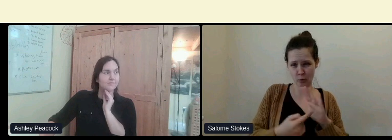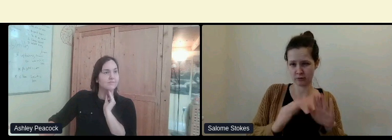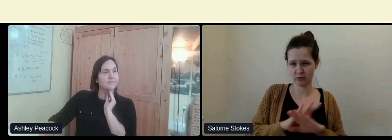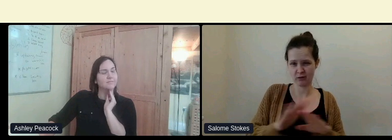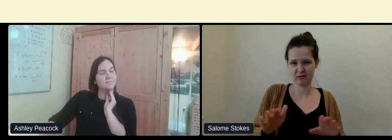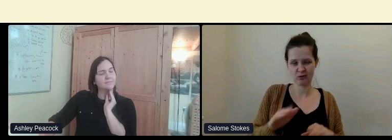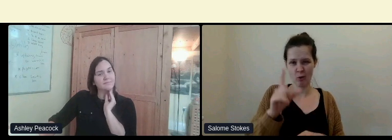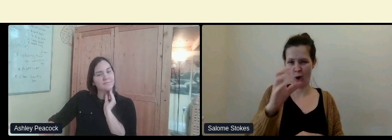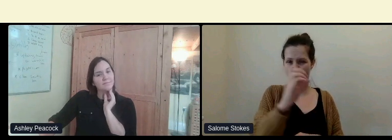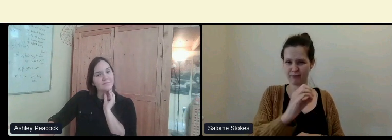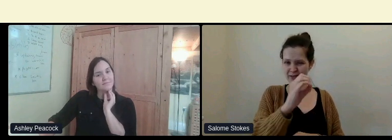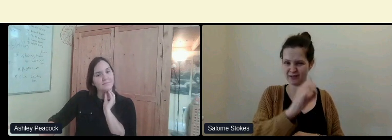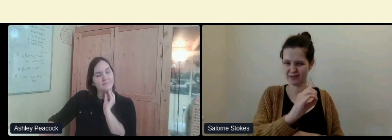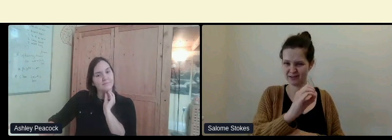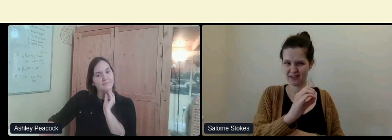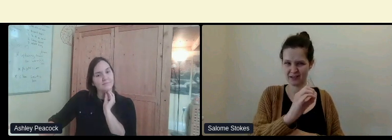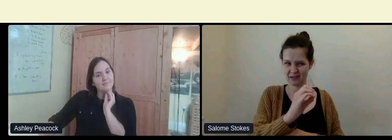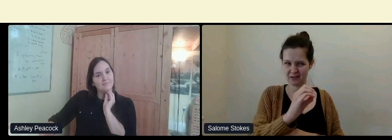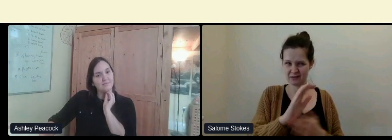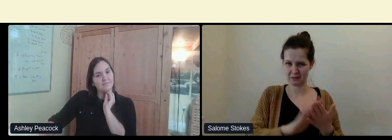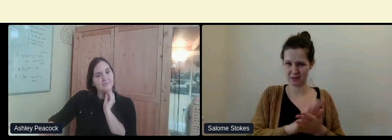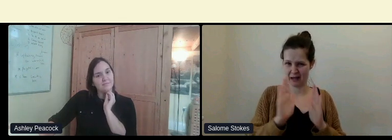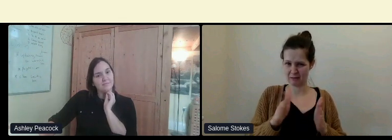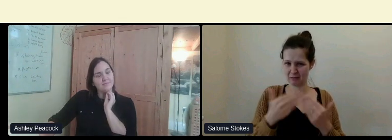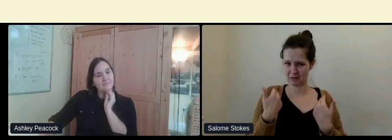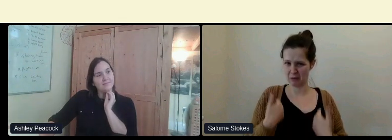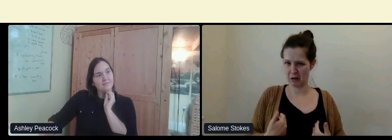does everyone need to be in business dress? Does that affect their performance?